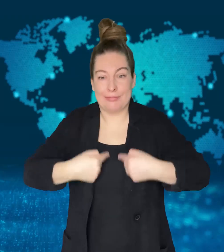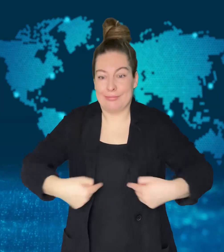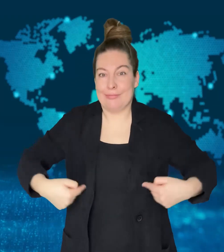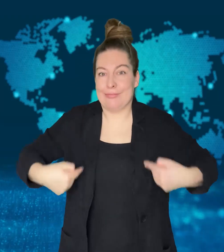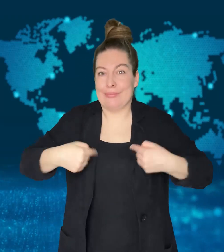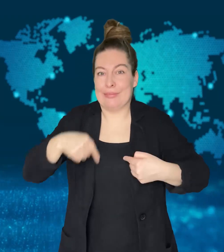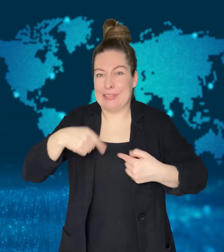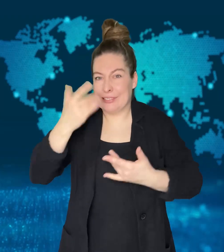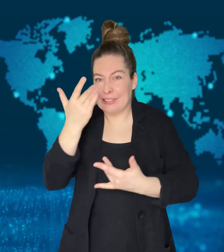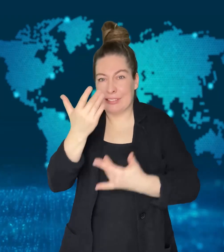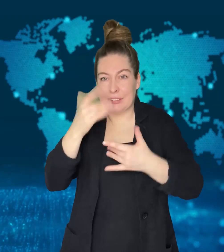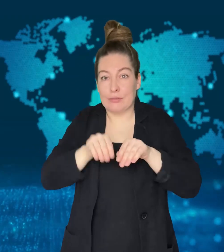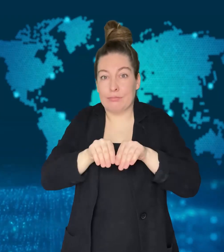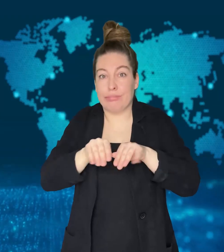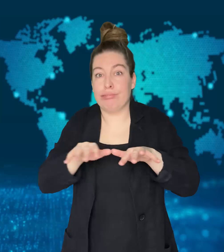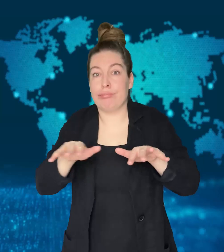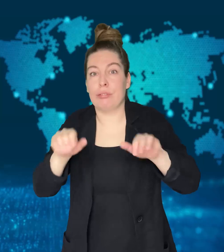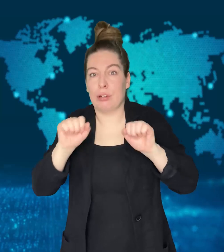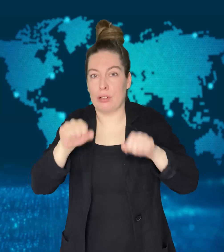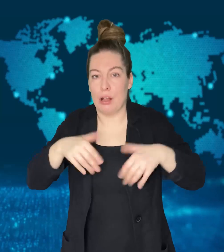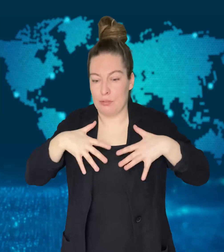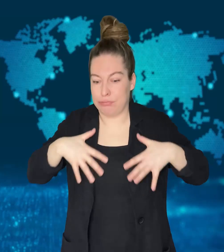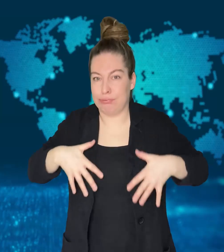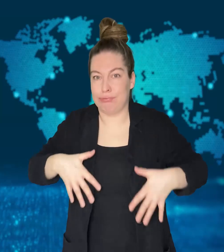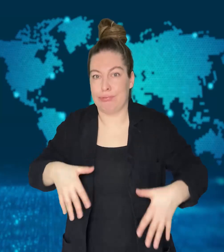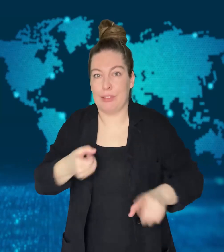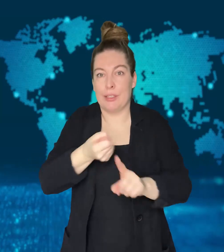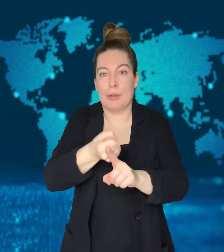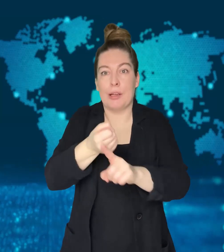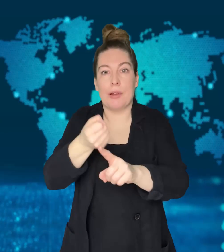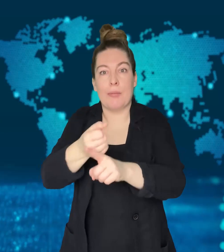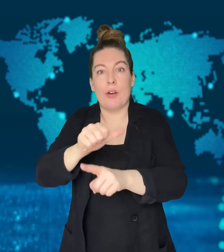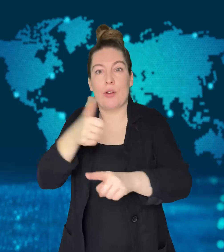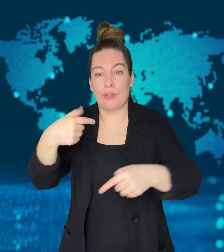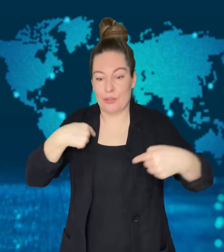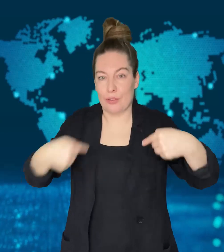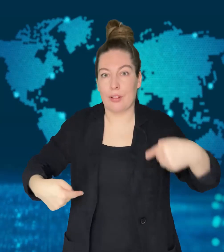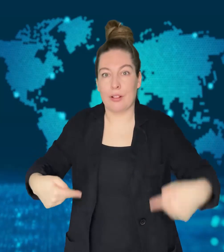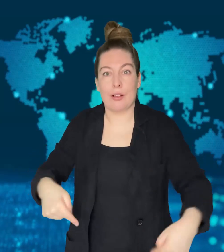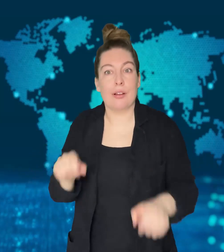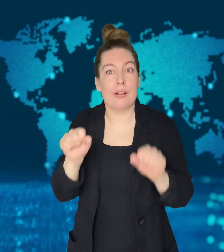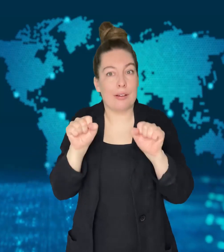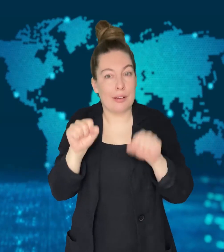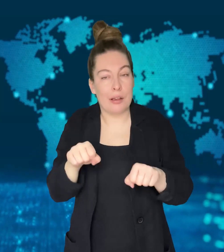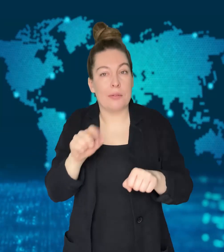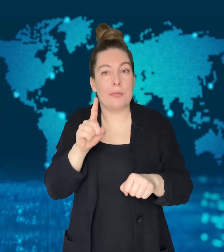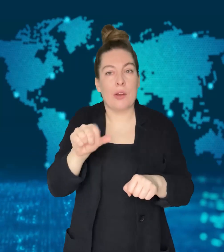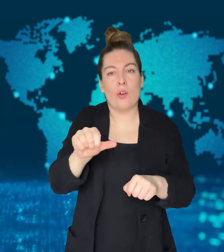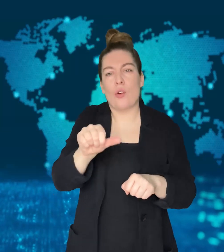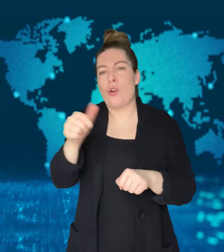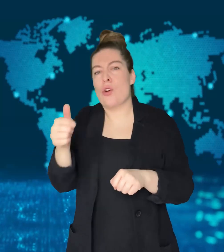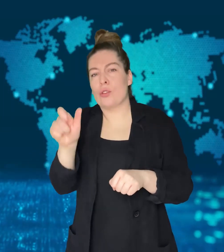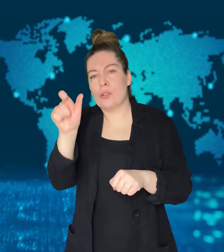spread, it could enter other organs and damage other organs,